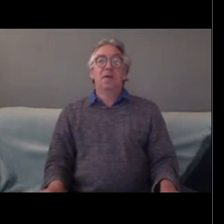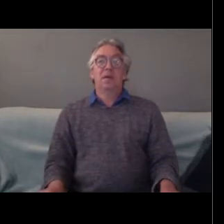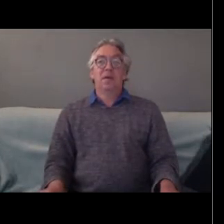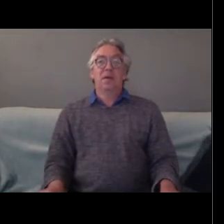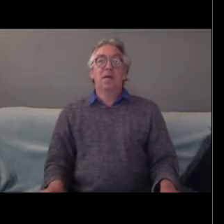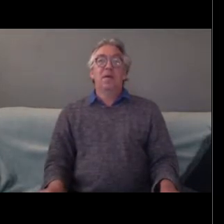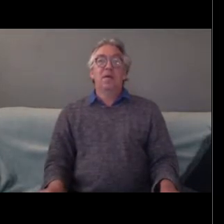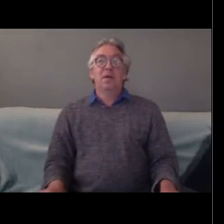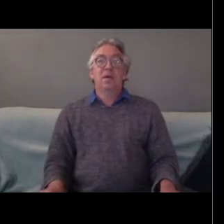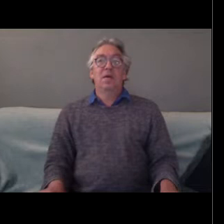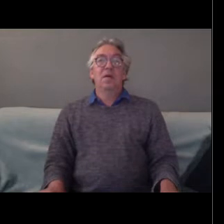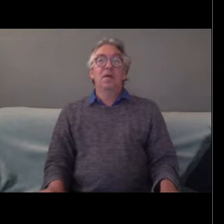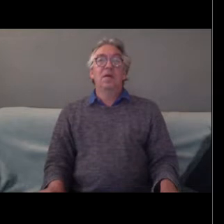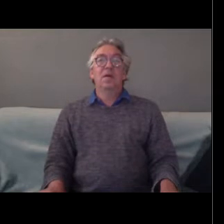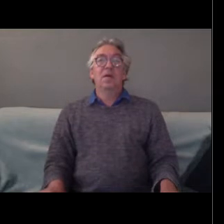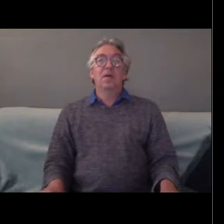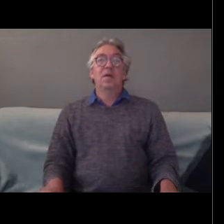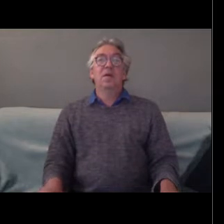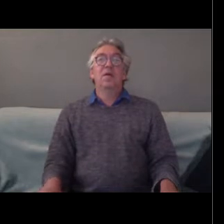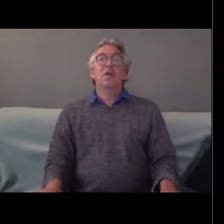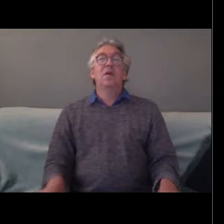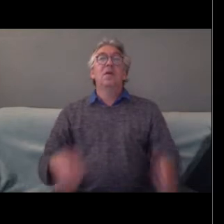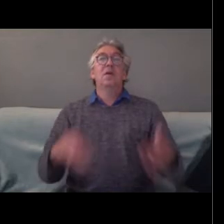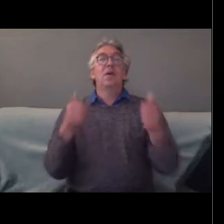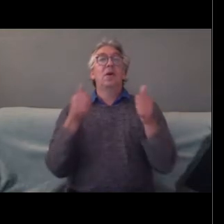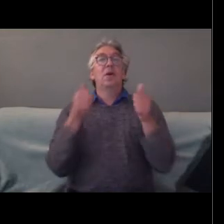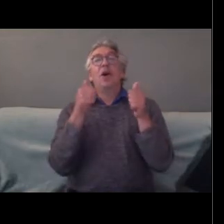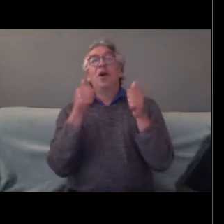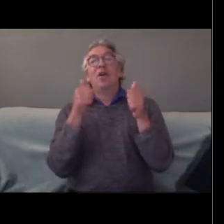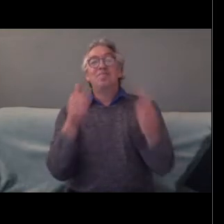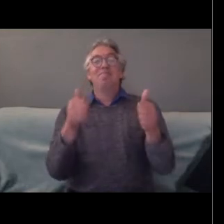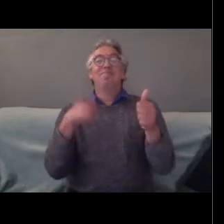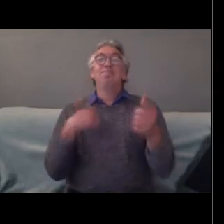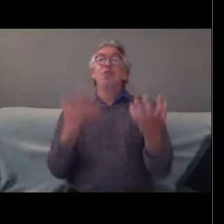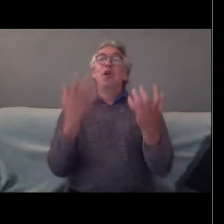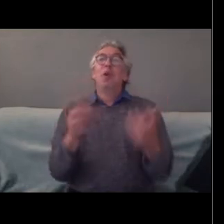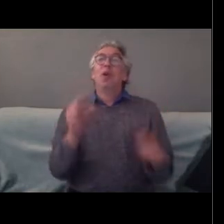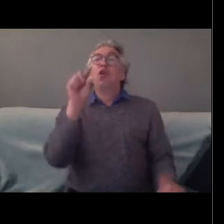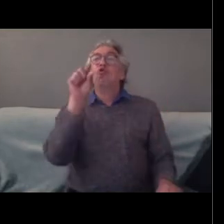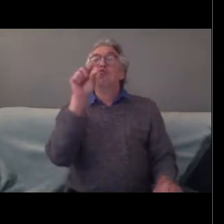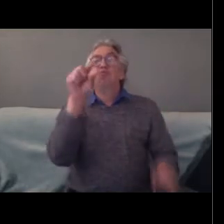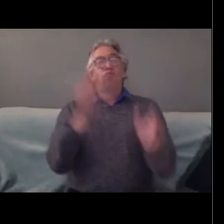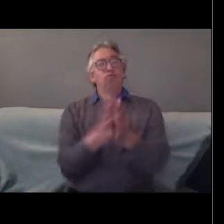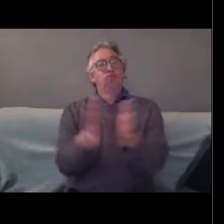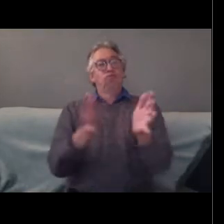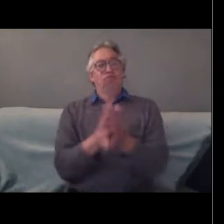So, to tell you a little bit about where we are,